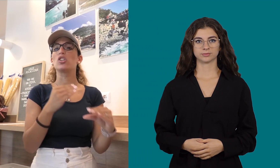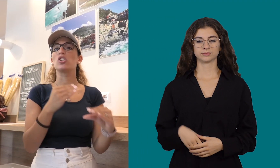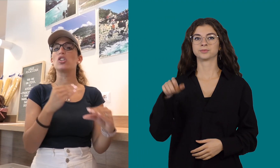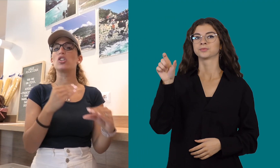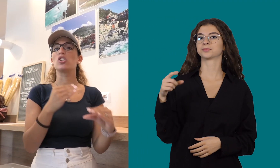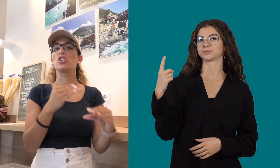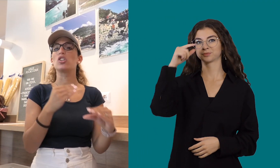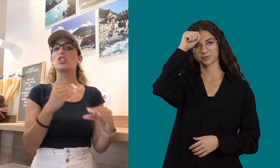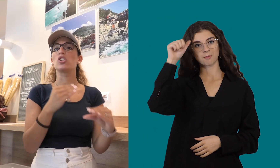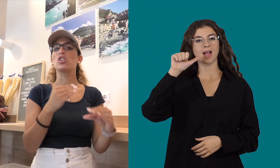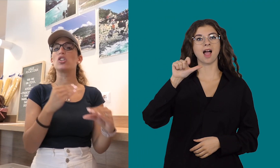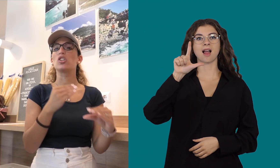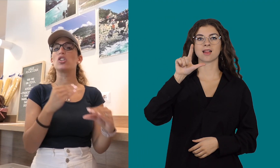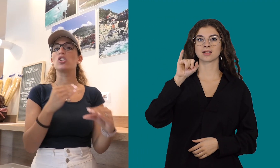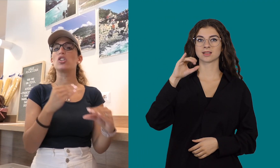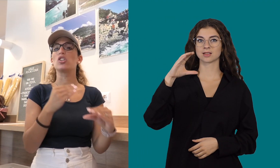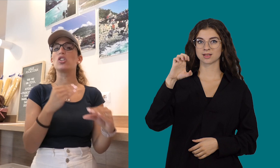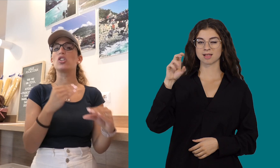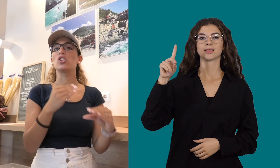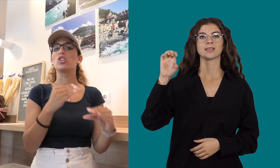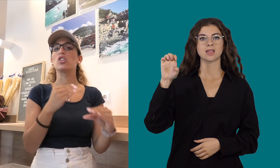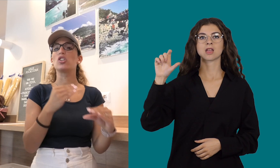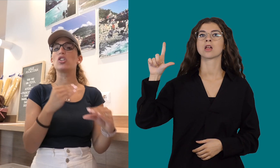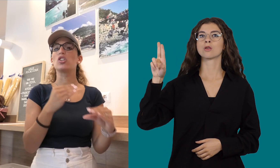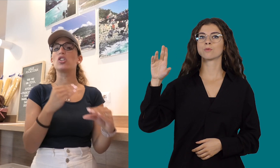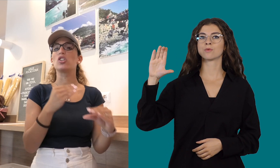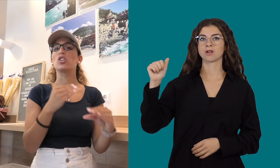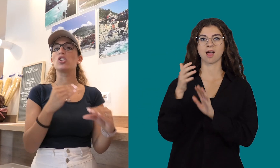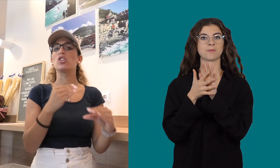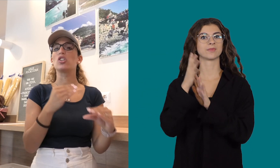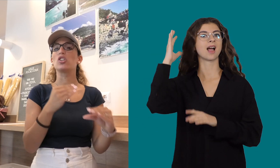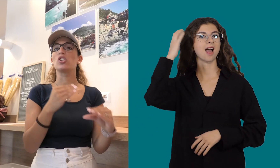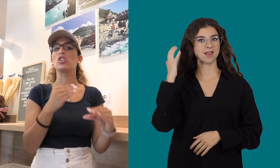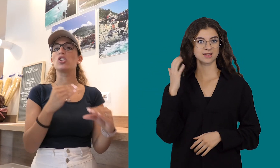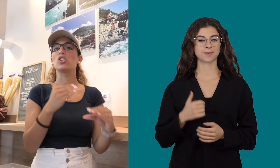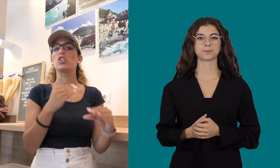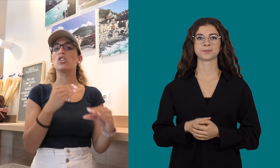This is Alice De Luca and this is her sign name.